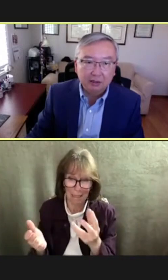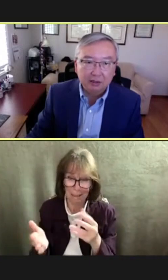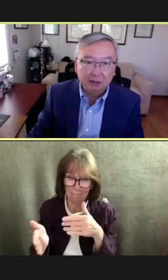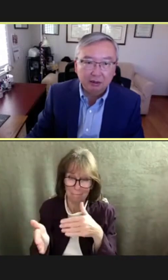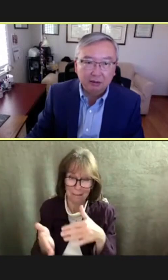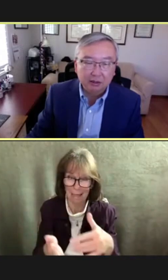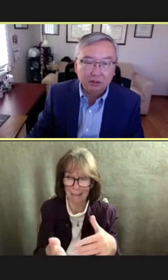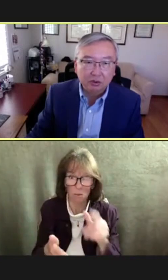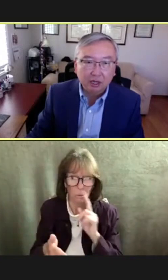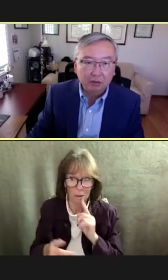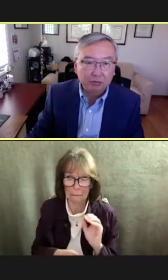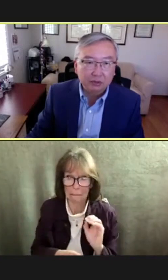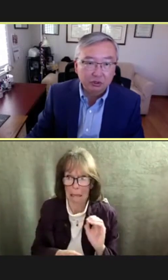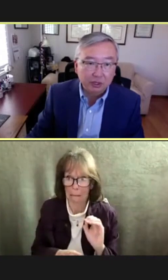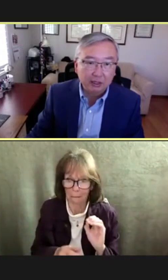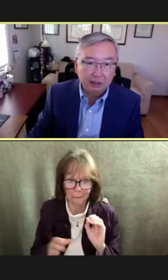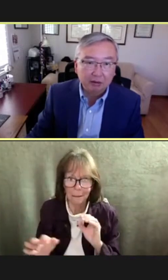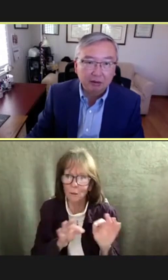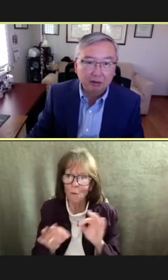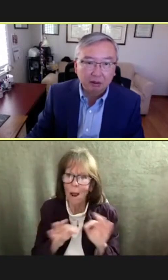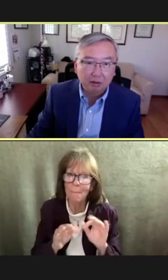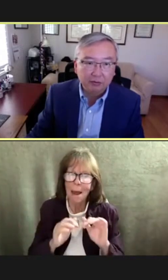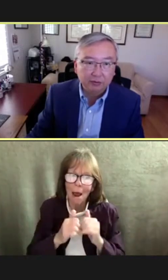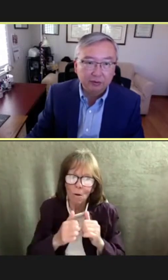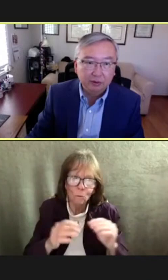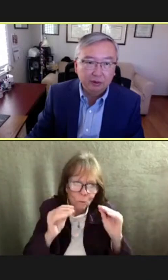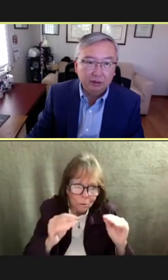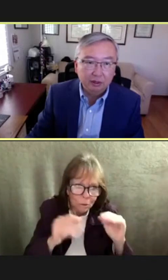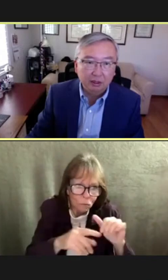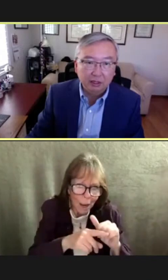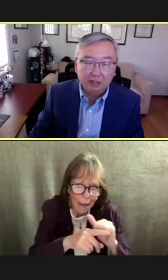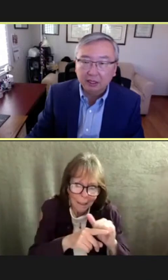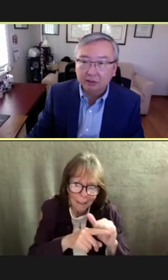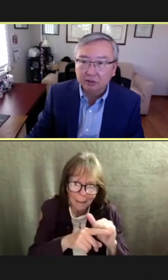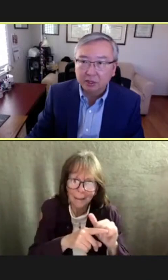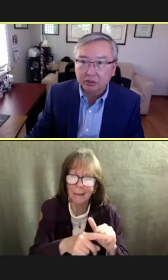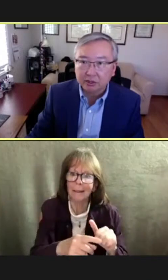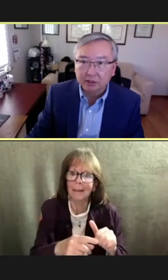describe the training of any other specialist.